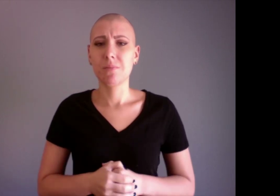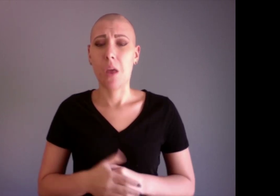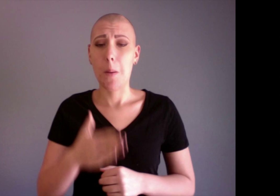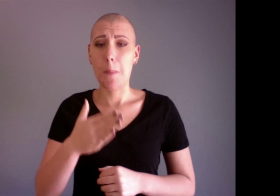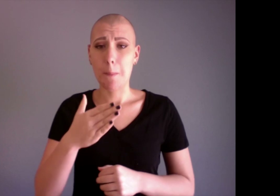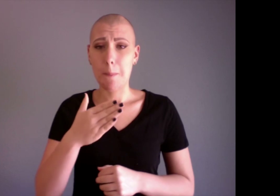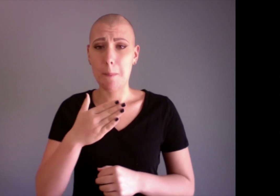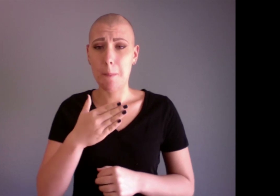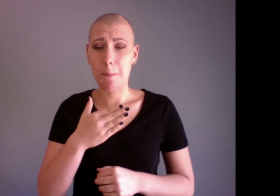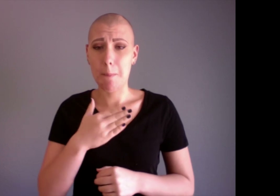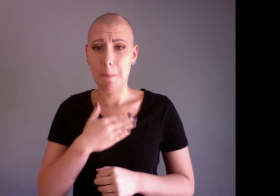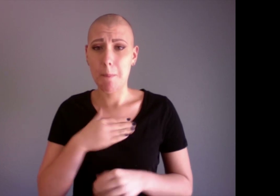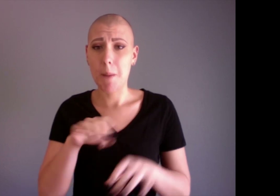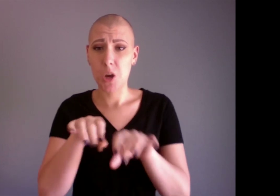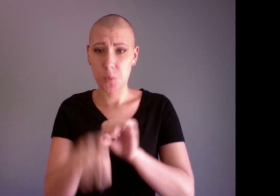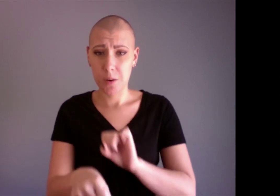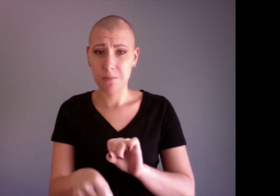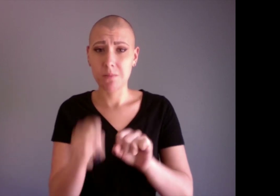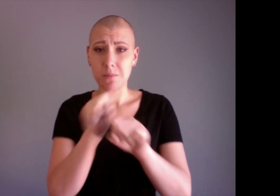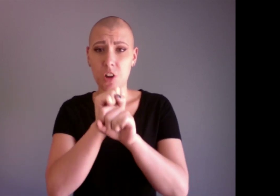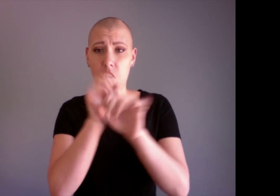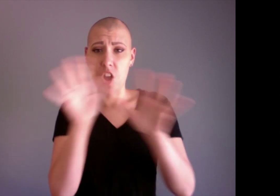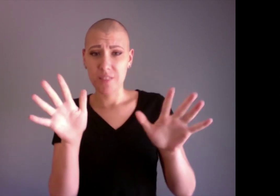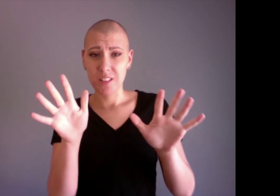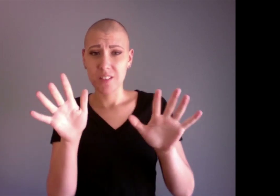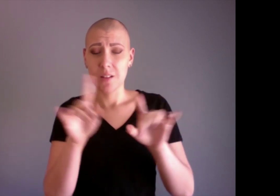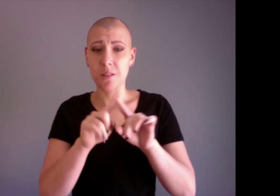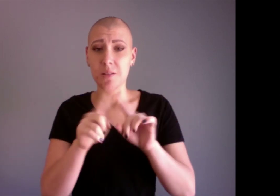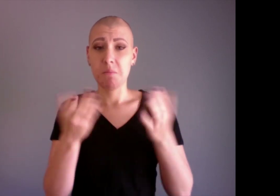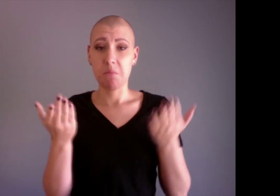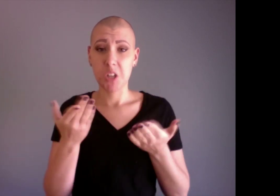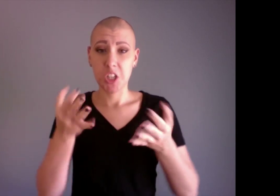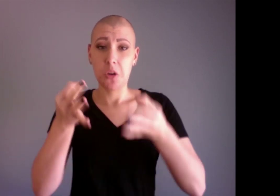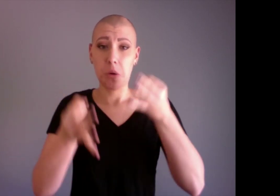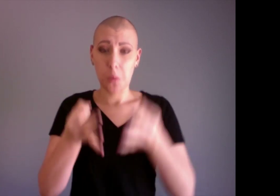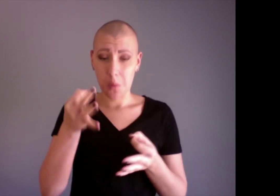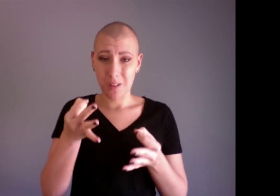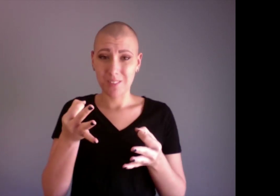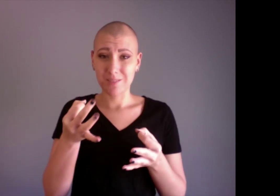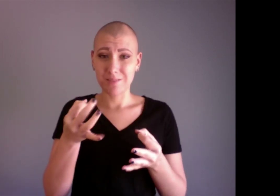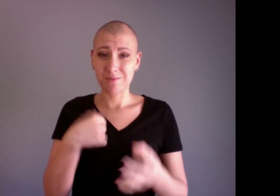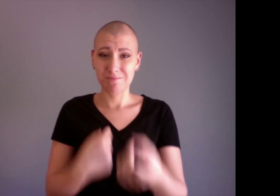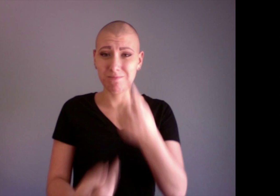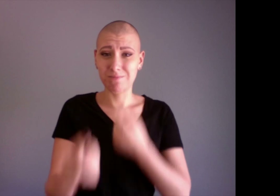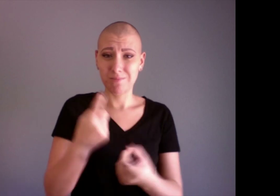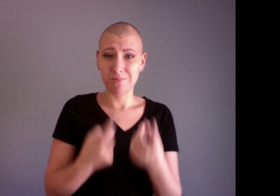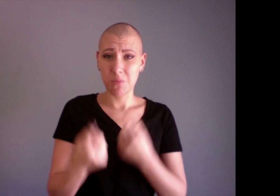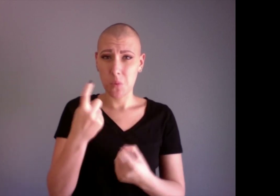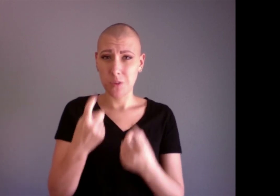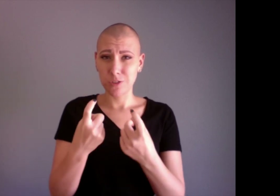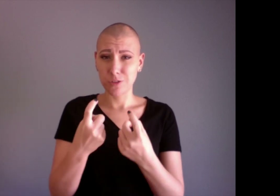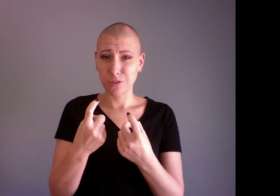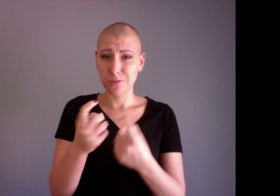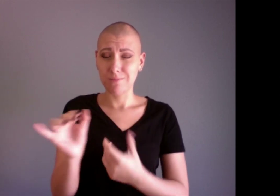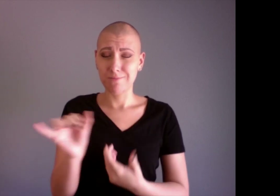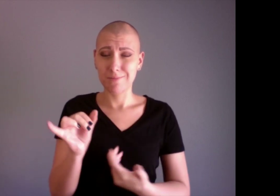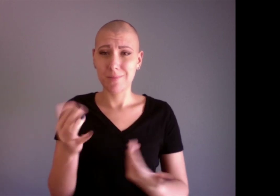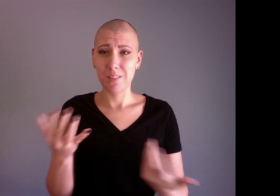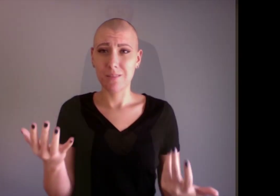The sexual assault had been so clear, but instead, here I was at the trial, answering questions like: